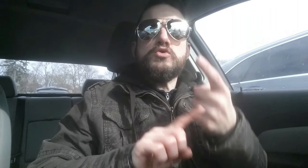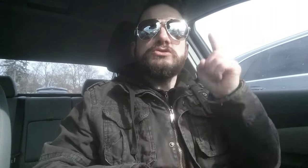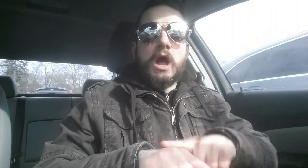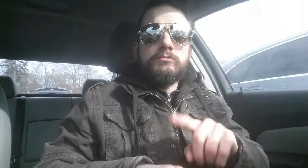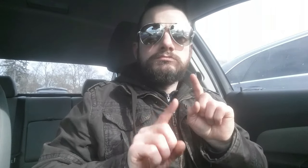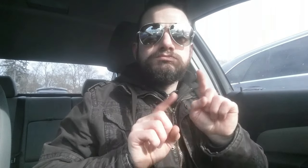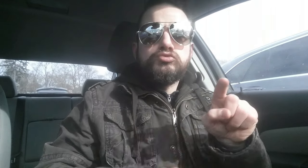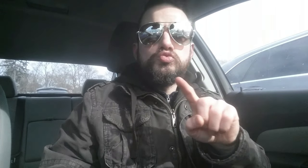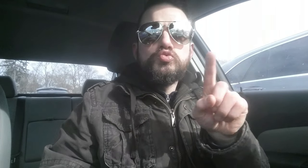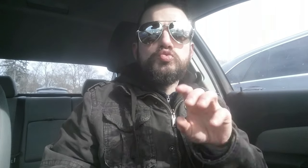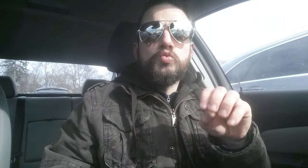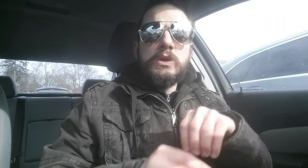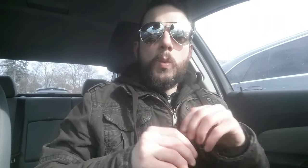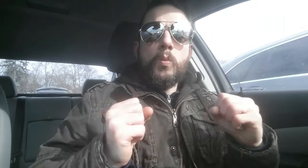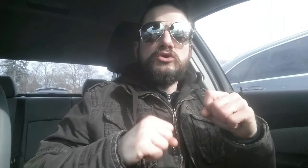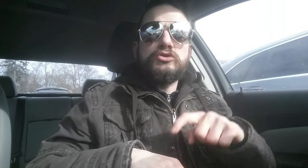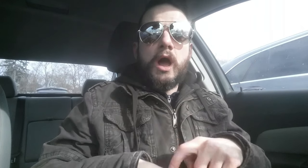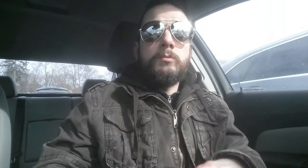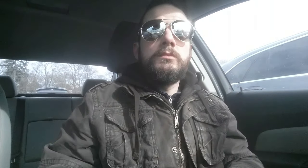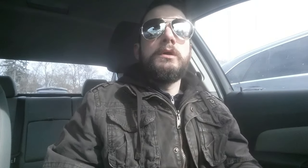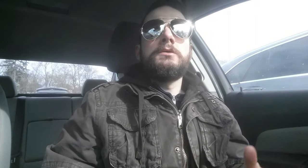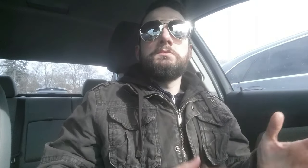It was my first time visiting zoo in the winter.